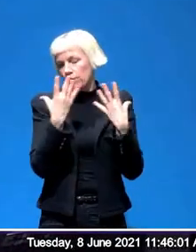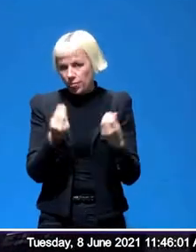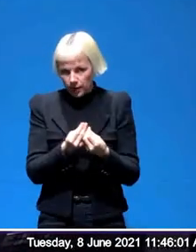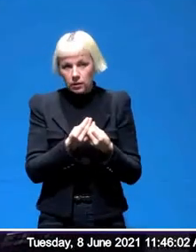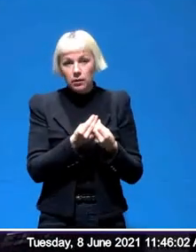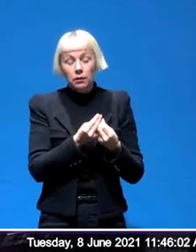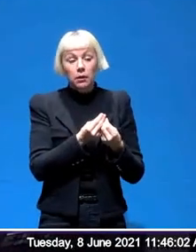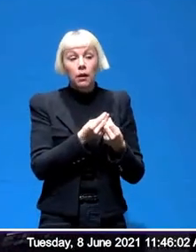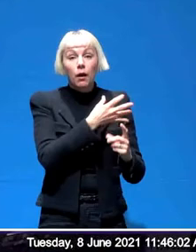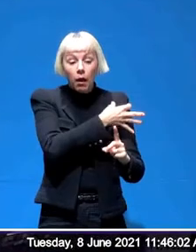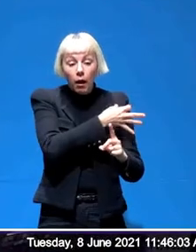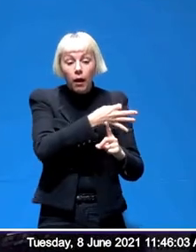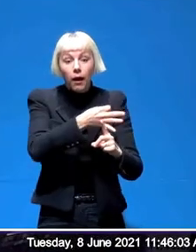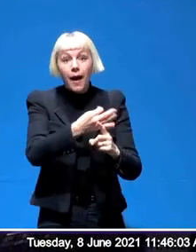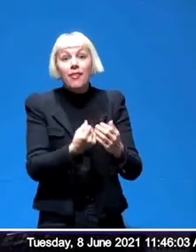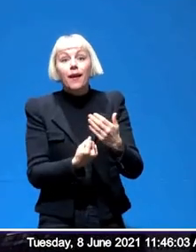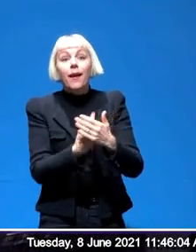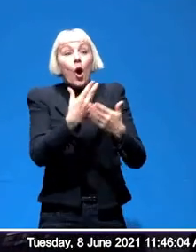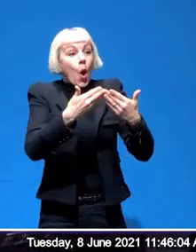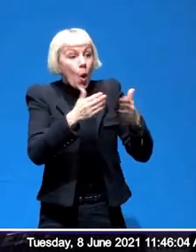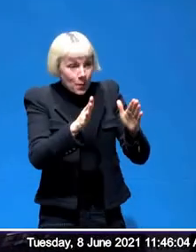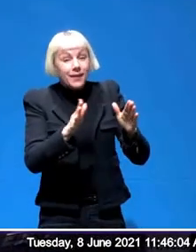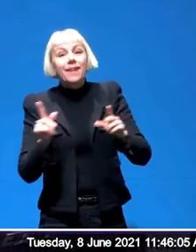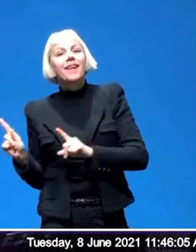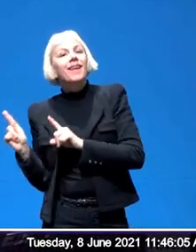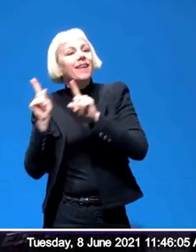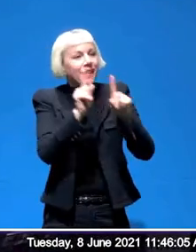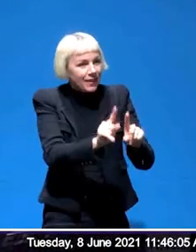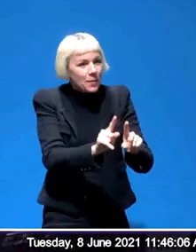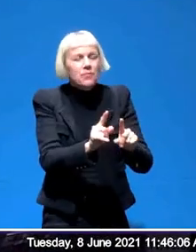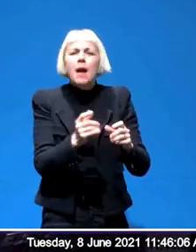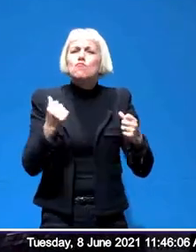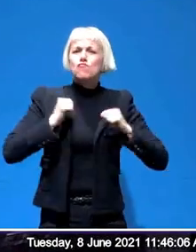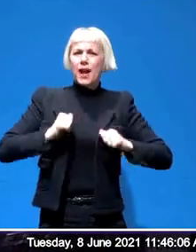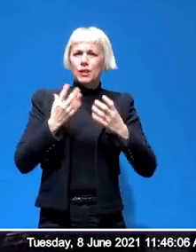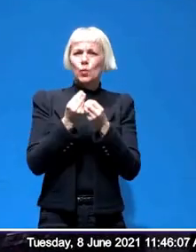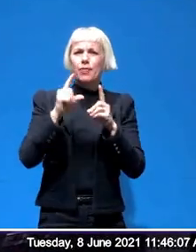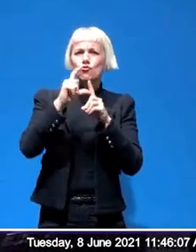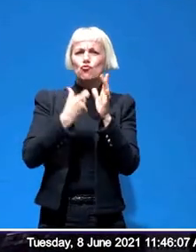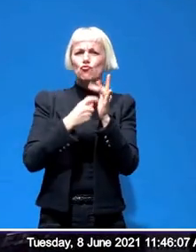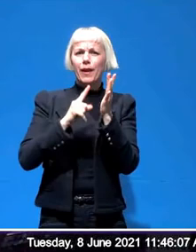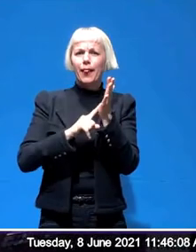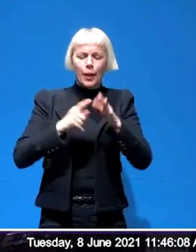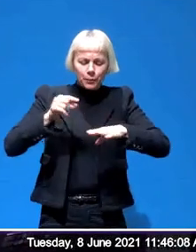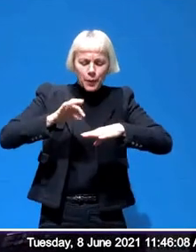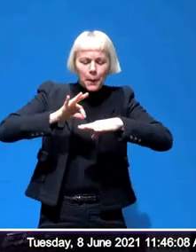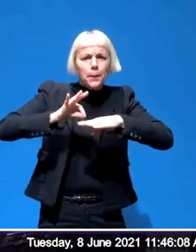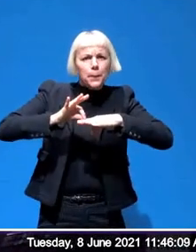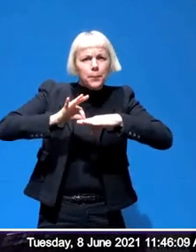just to get him used to things. They actually used the drill on his thumbnail, so that he understood what was going to happen.